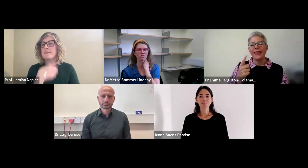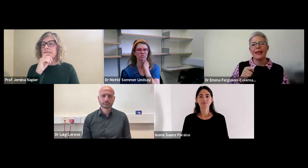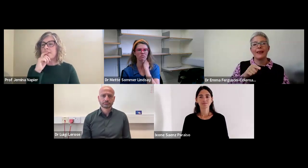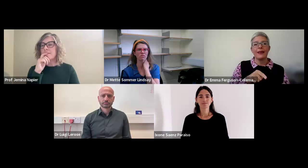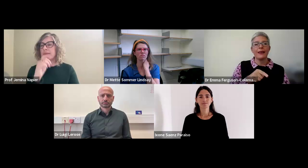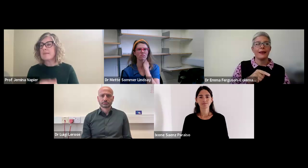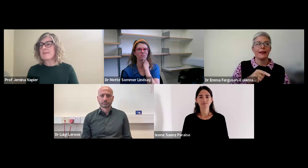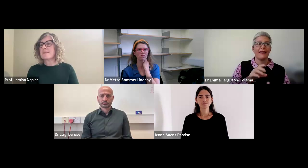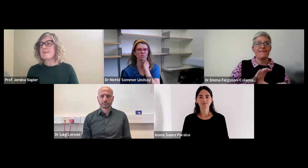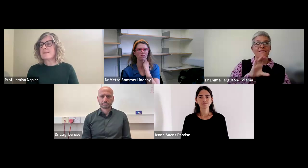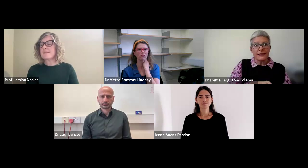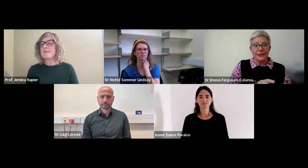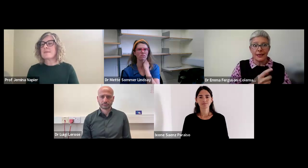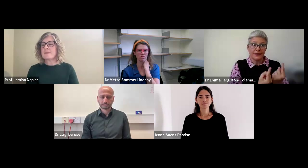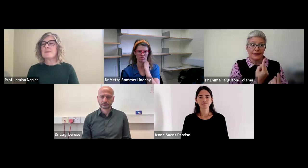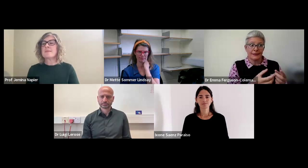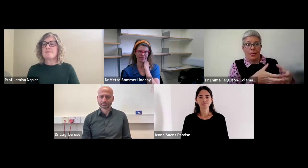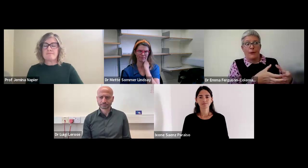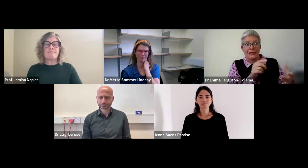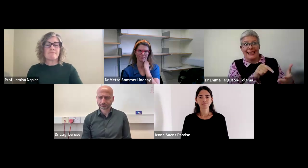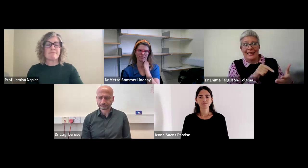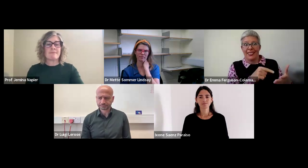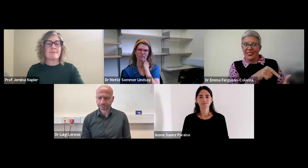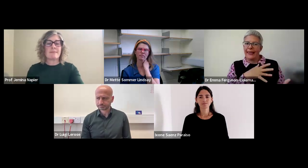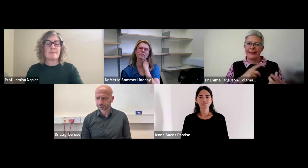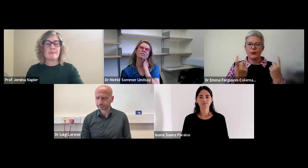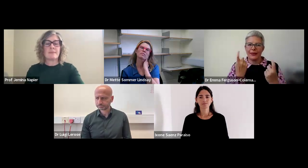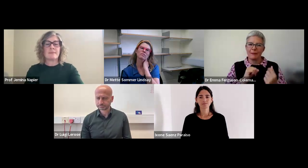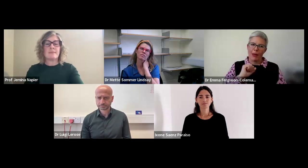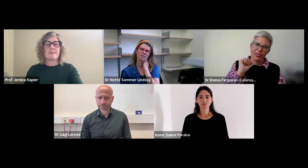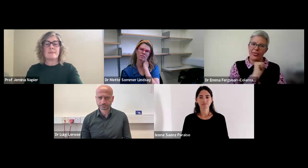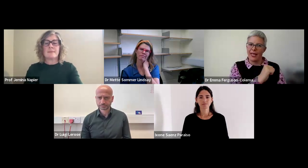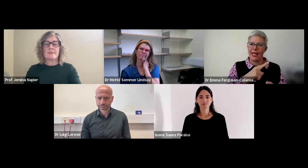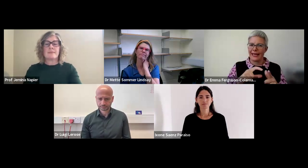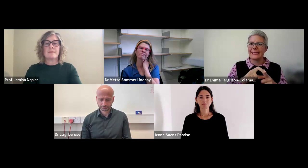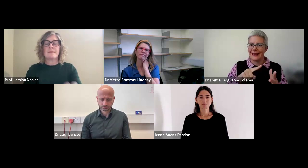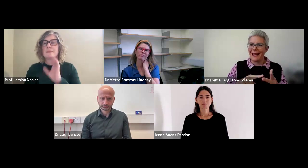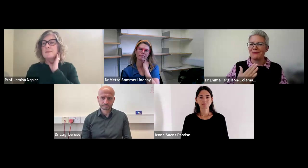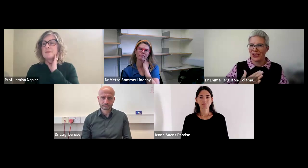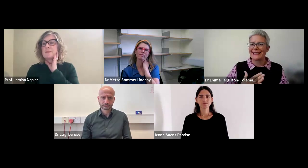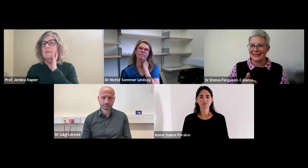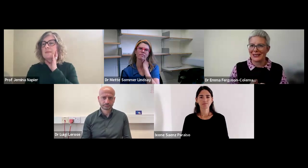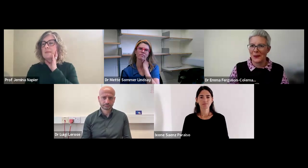is the interpreters? So the funders themselves, those funding bodies, need to think about their